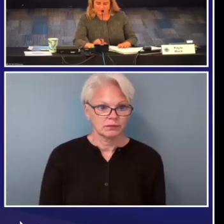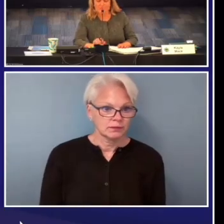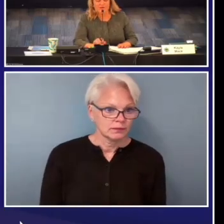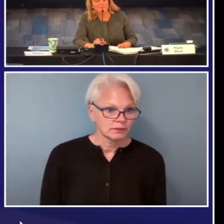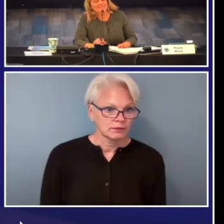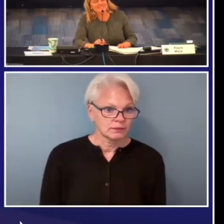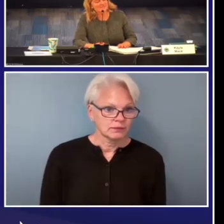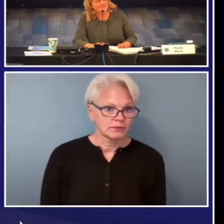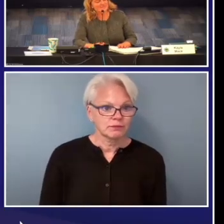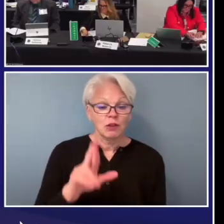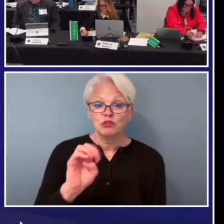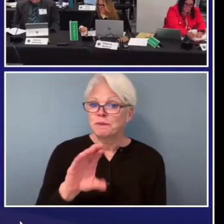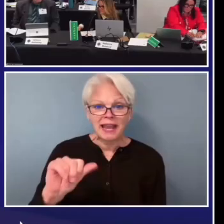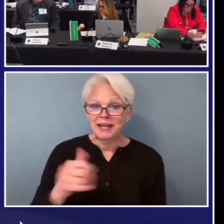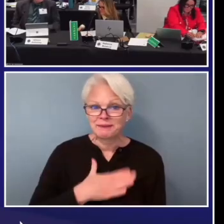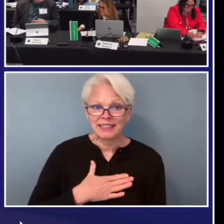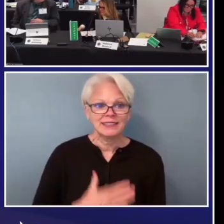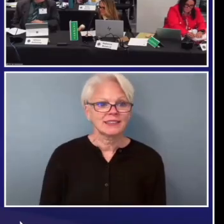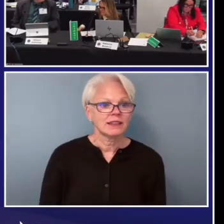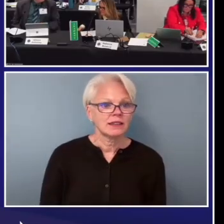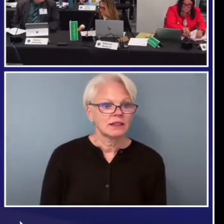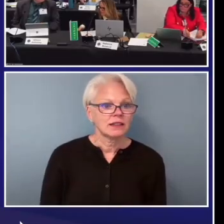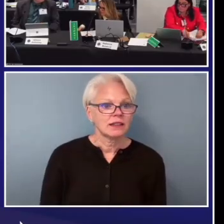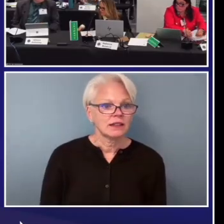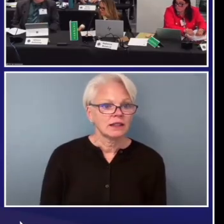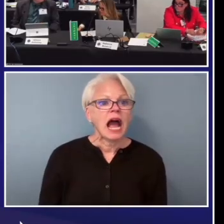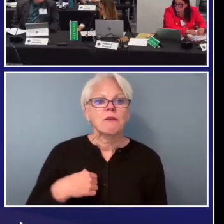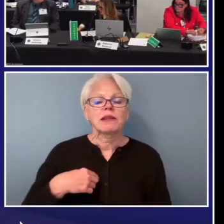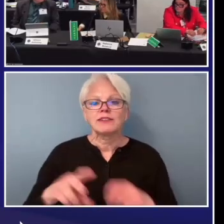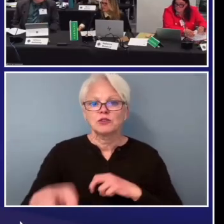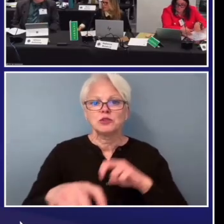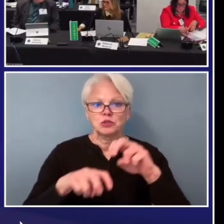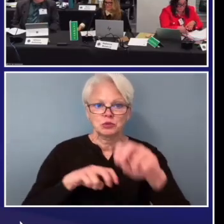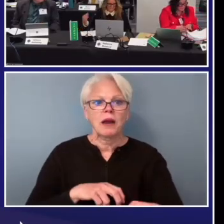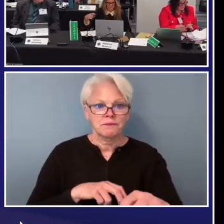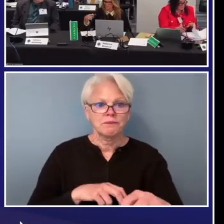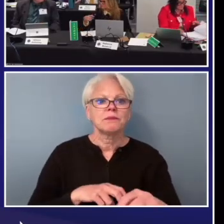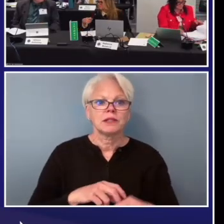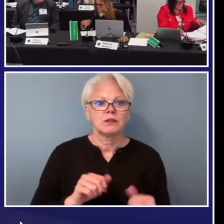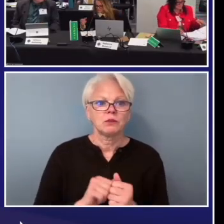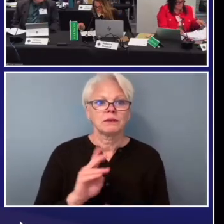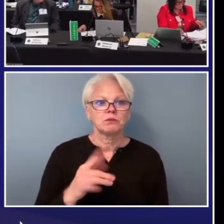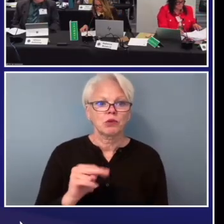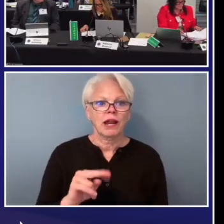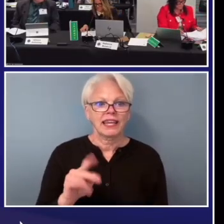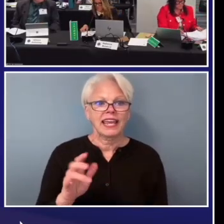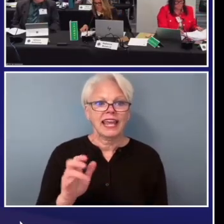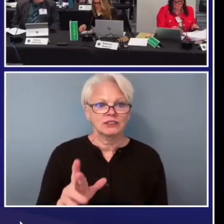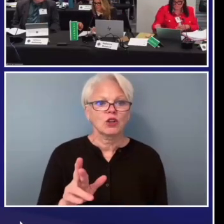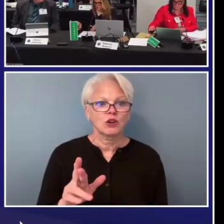Rebecca, please. Yes, I would like to swap out with my alternate, Brian Kessler. It's very knowledgeable.